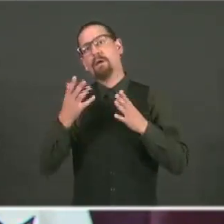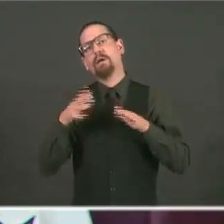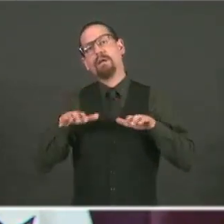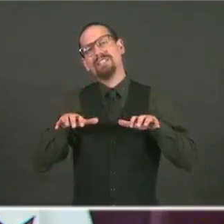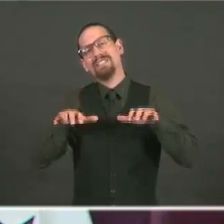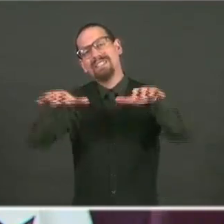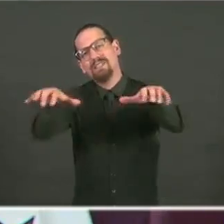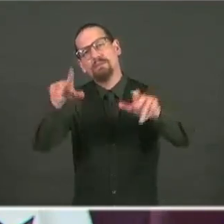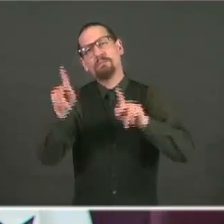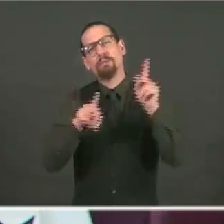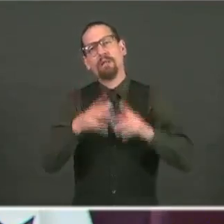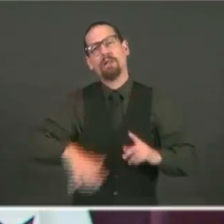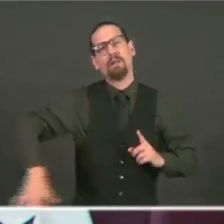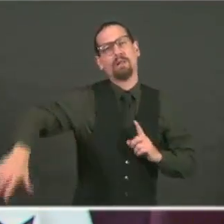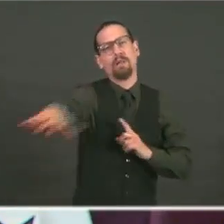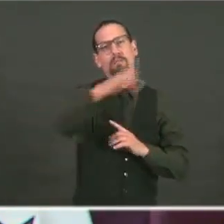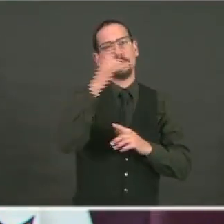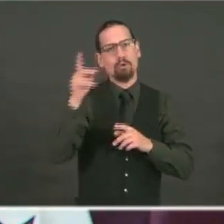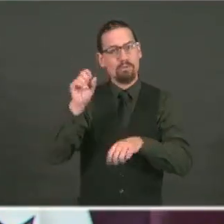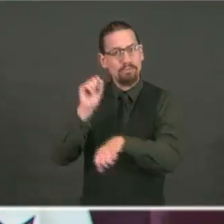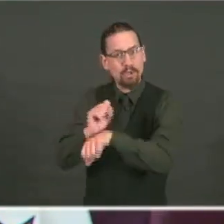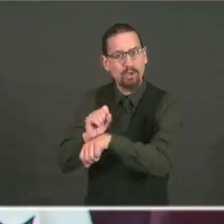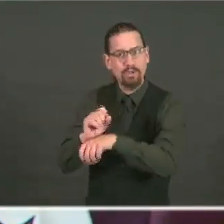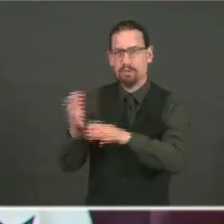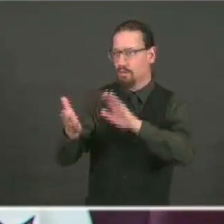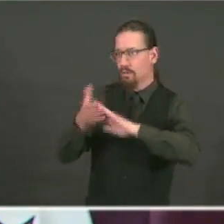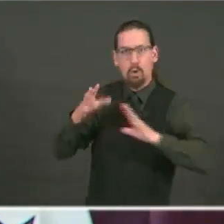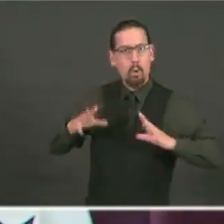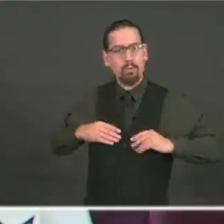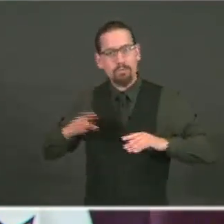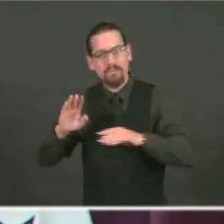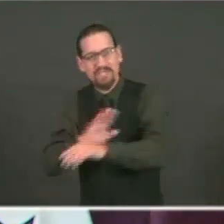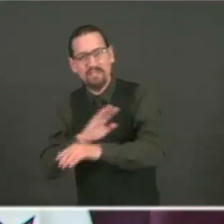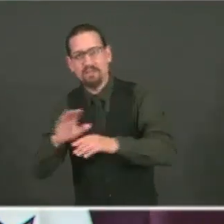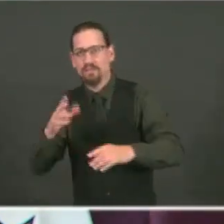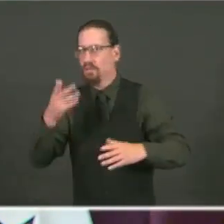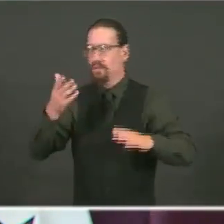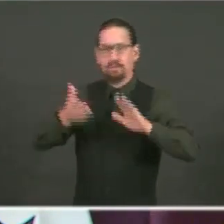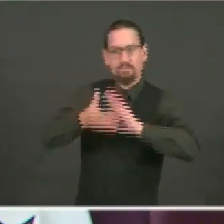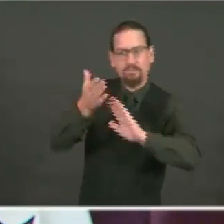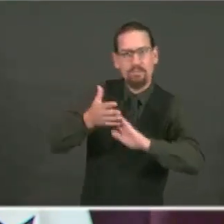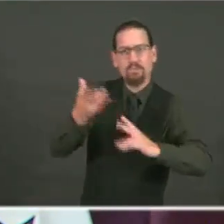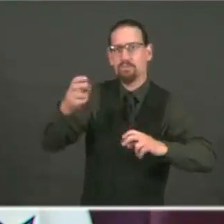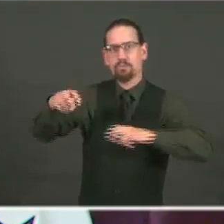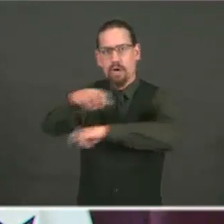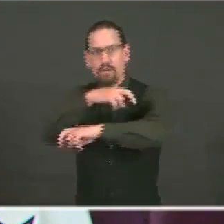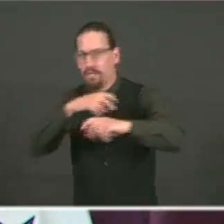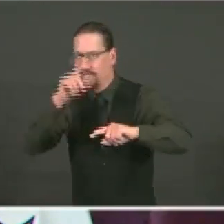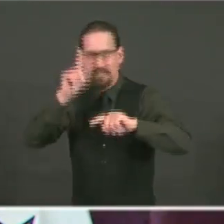SYSTEMS WE WILL BE ABLE TO QUICKLY GET OFF THE NEW YORK, CONNECTICUT LIST AND I AM SORRY